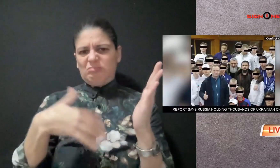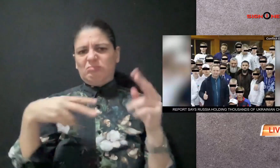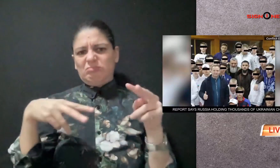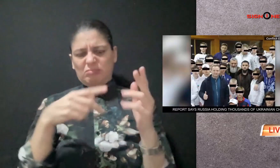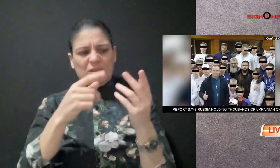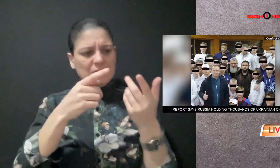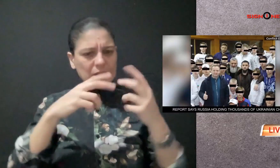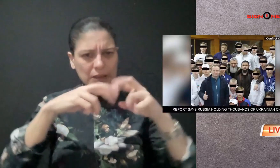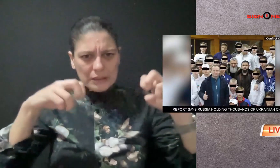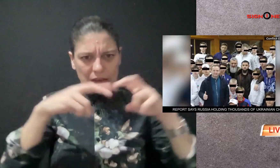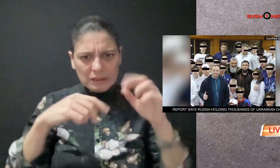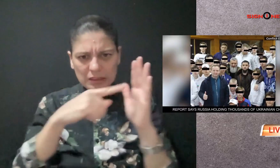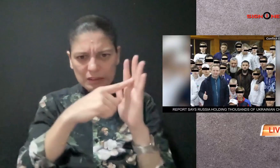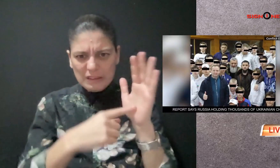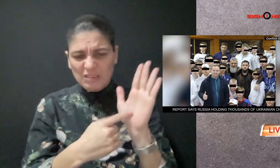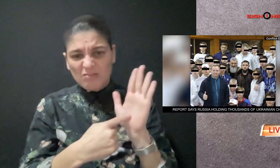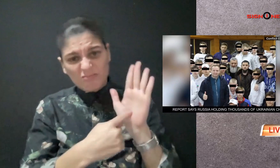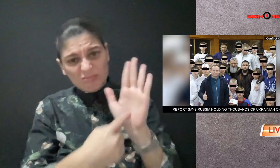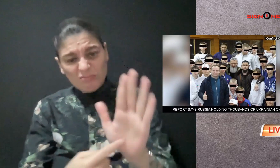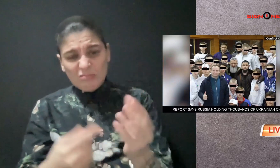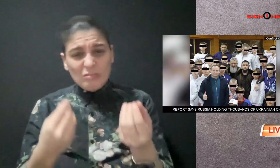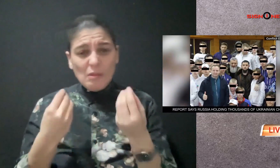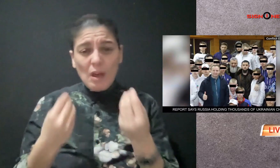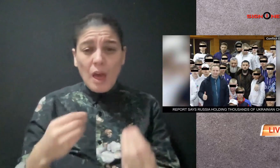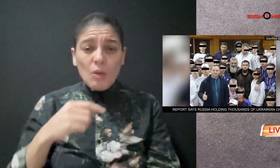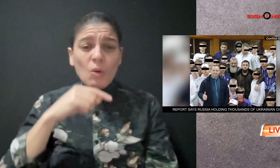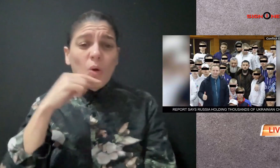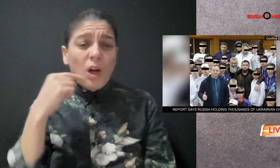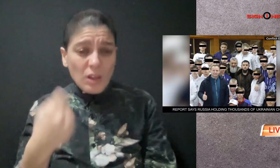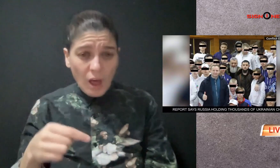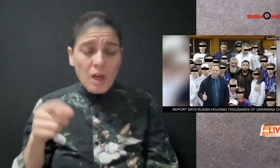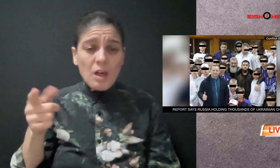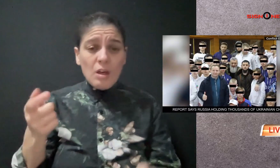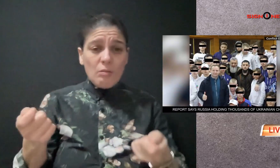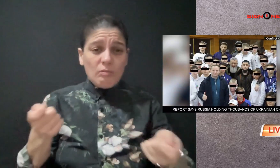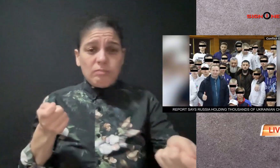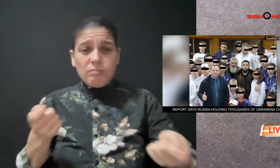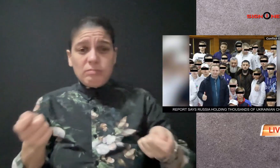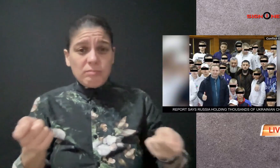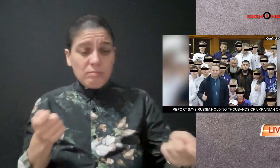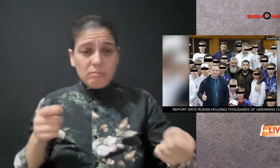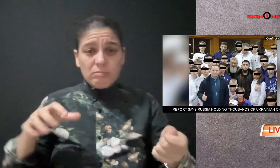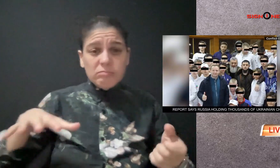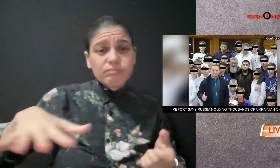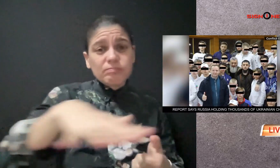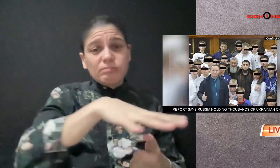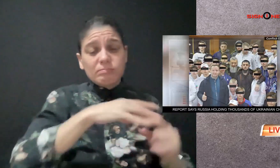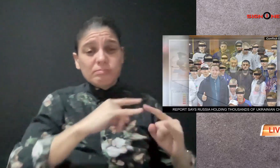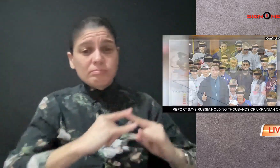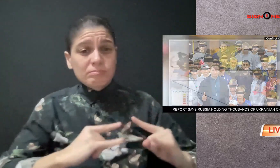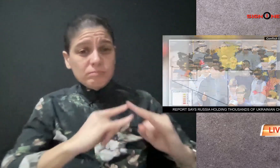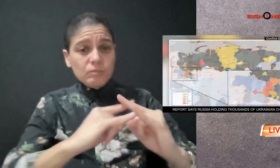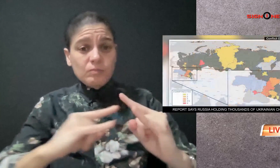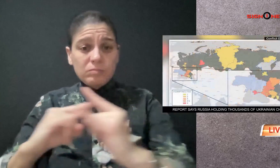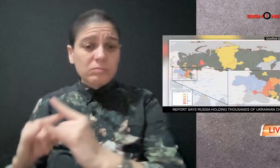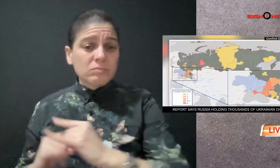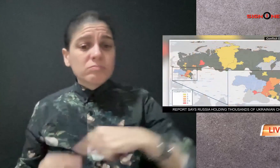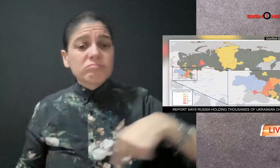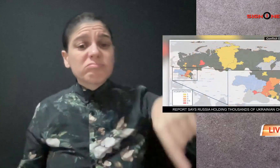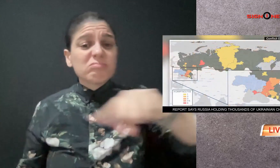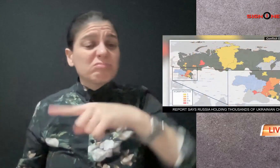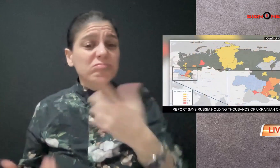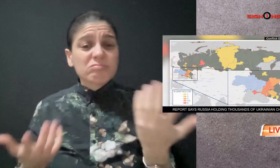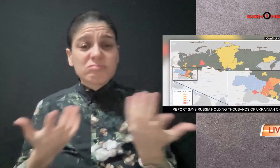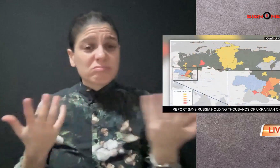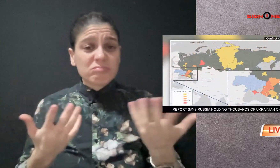a disturbing new report details how Russia is operating a network of camps where it is